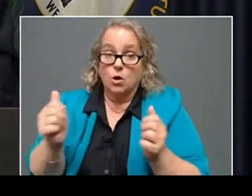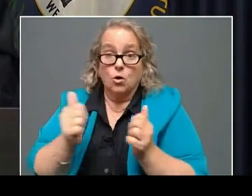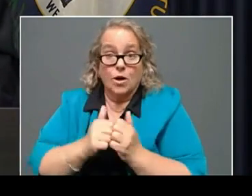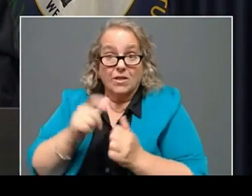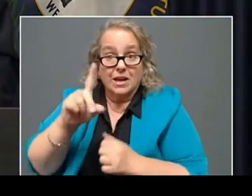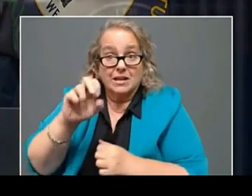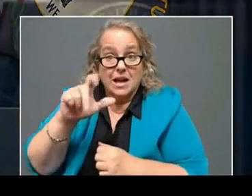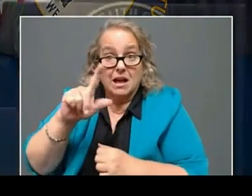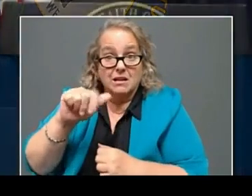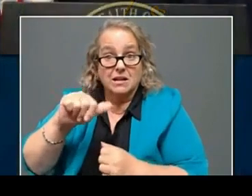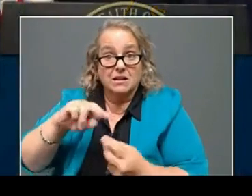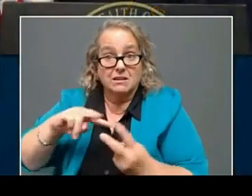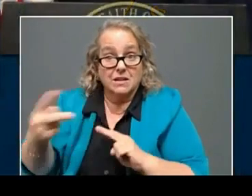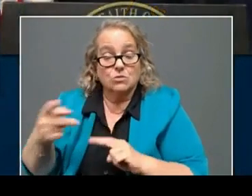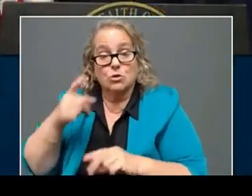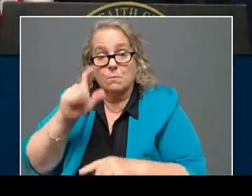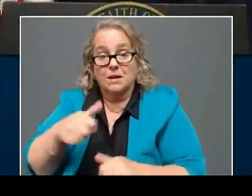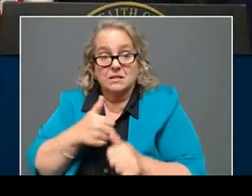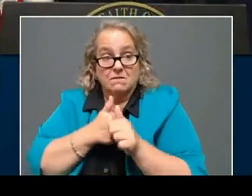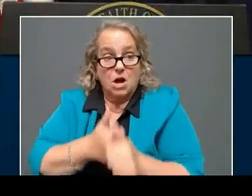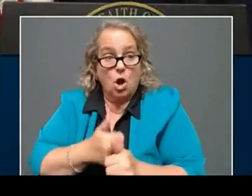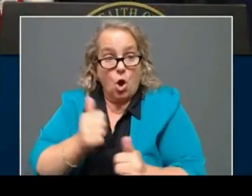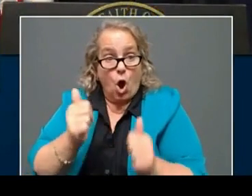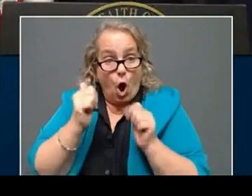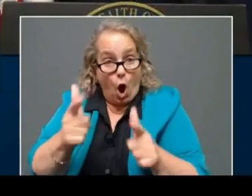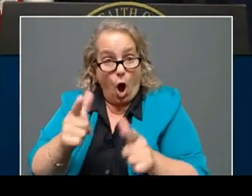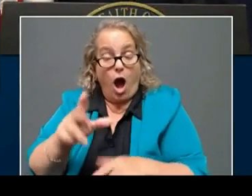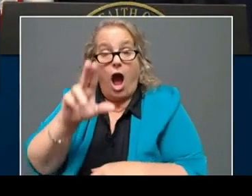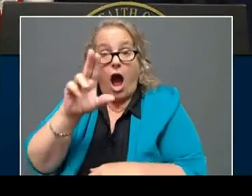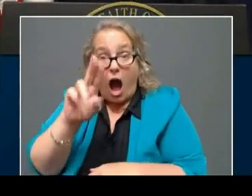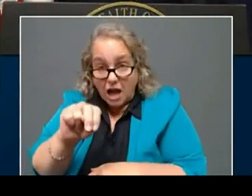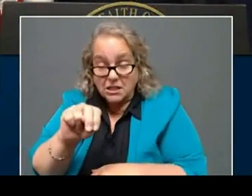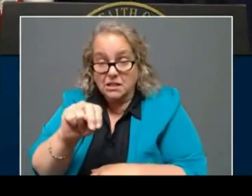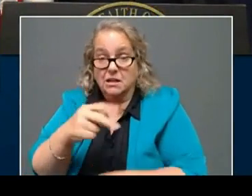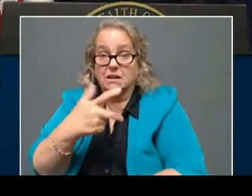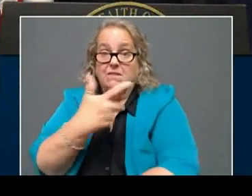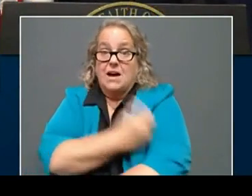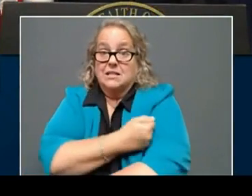needs to be followed all unvaccinated Kentucky ins. You have to be wearing a